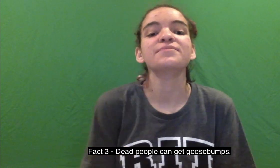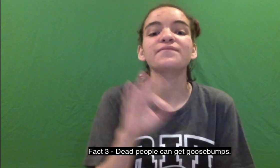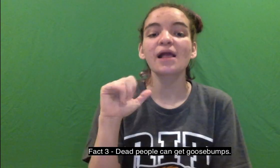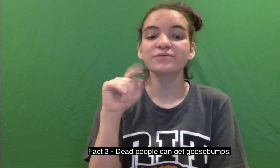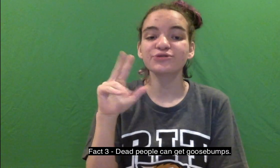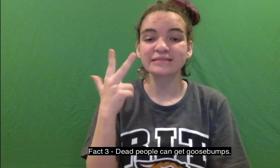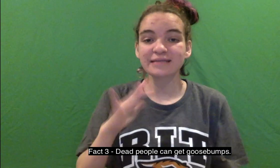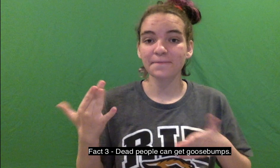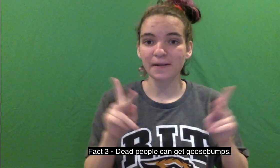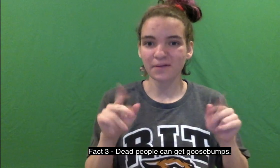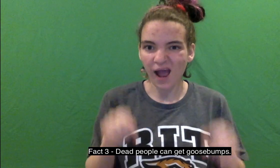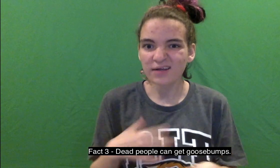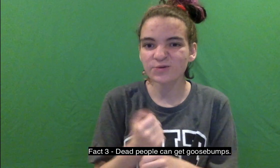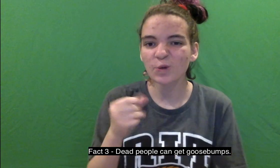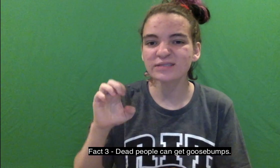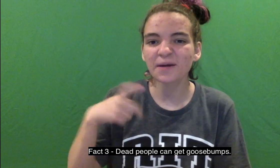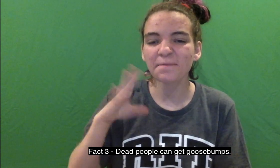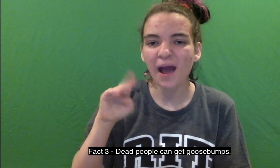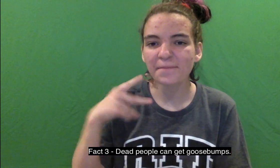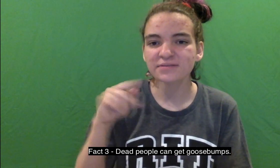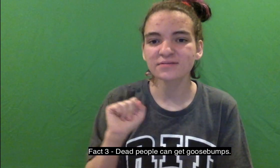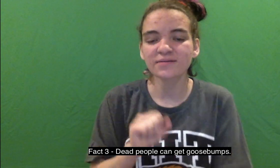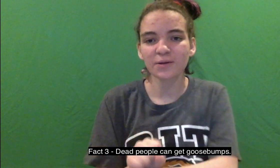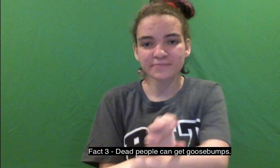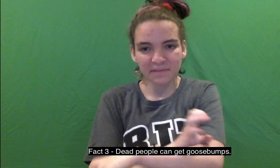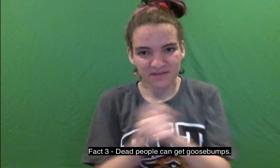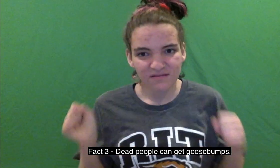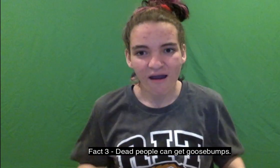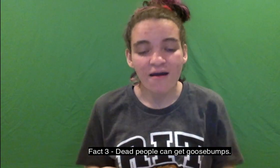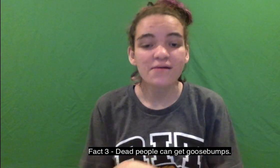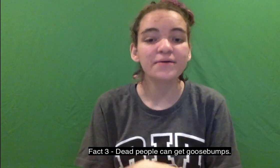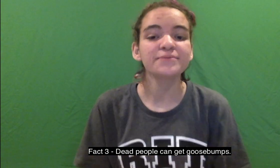Fact 3 - Dead people can get goosebumps.